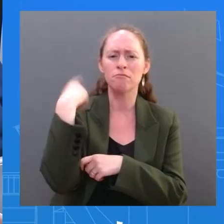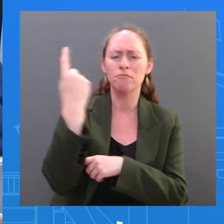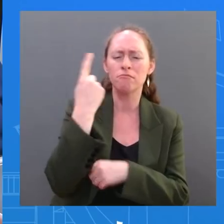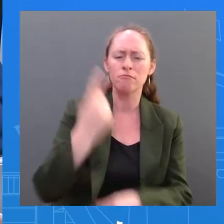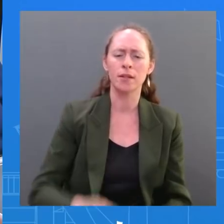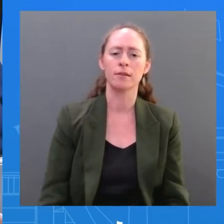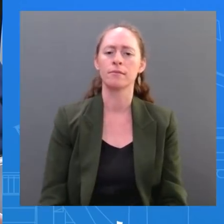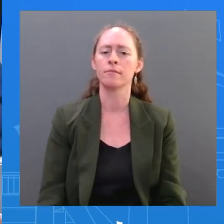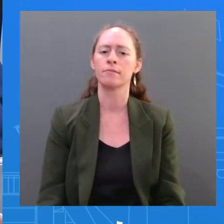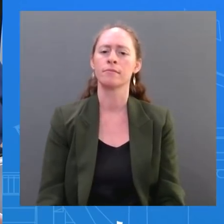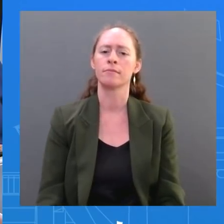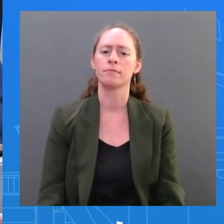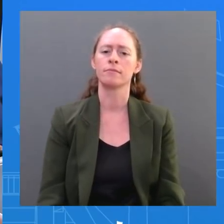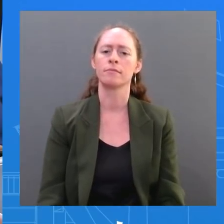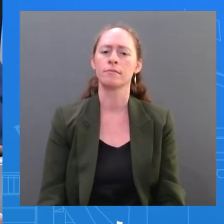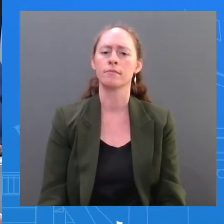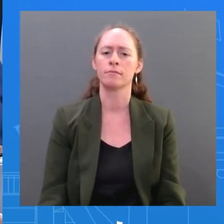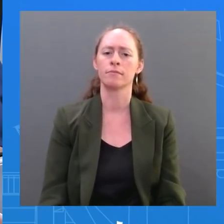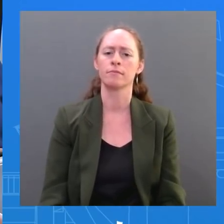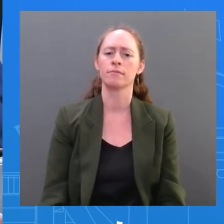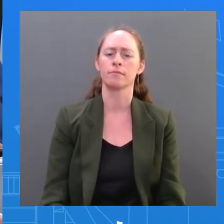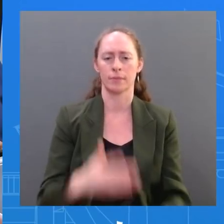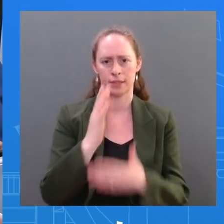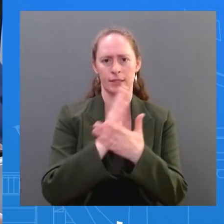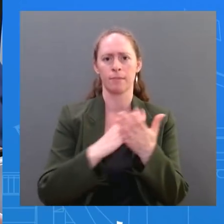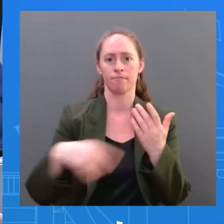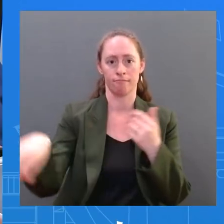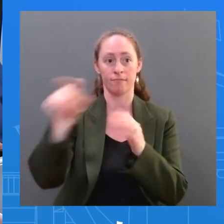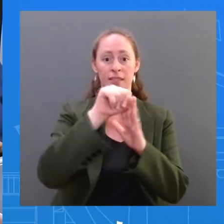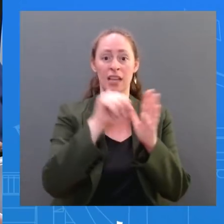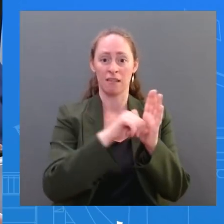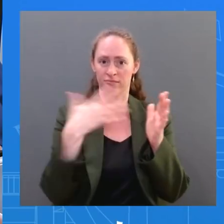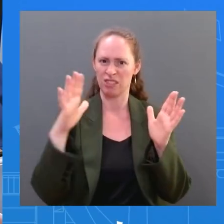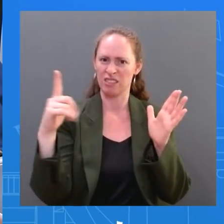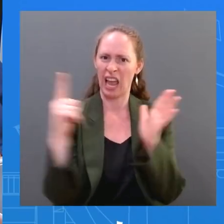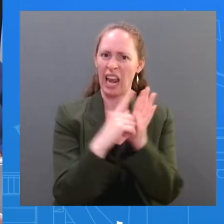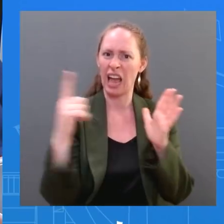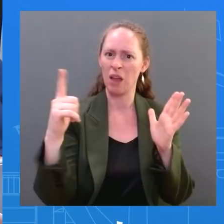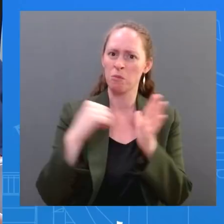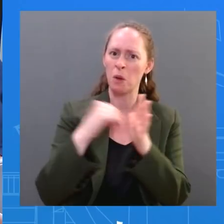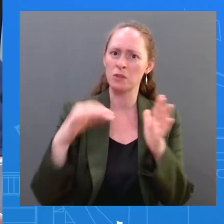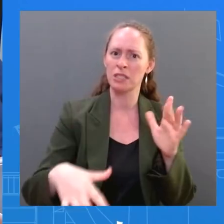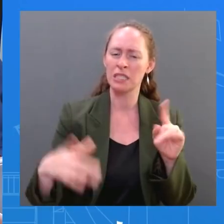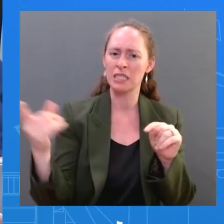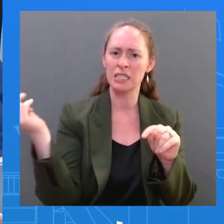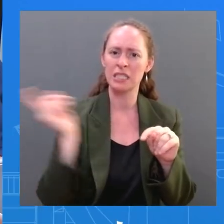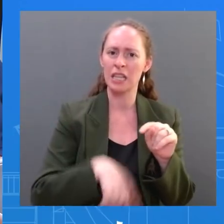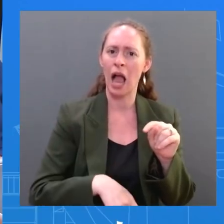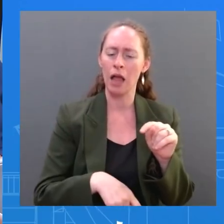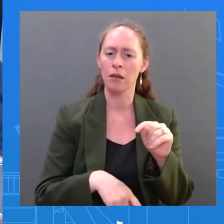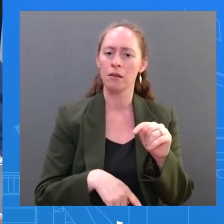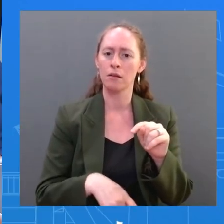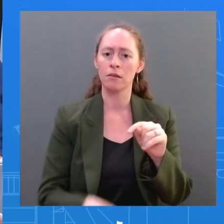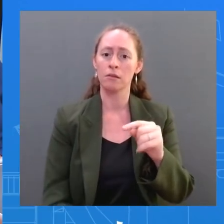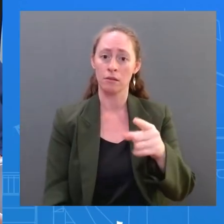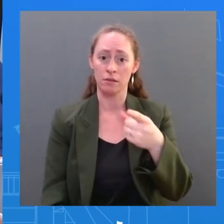to not use different apps -- period-tracking apps, Google searches on fertility, those kinds of things?